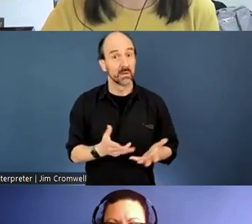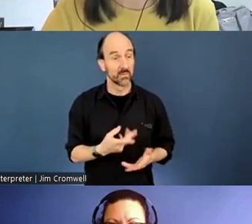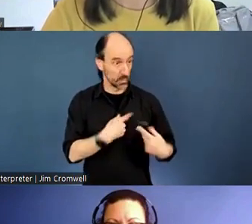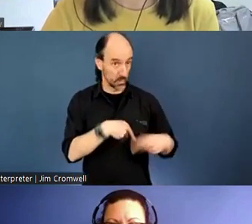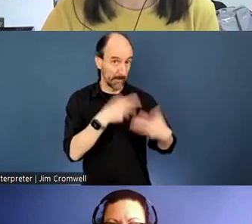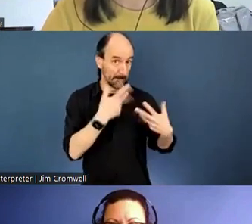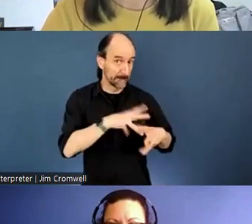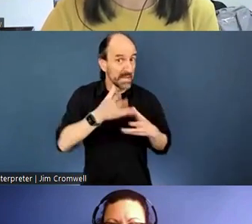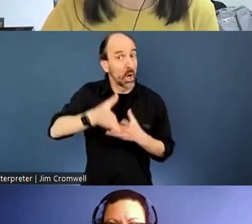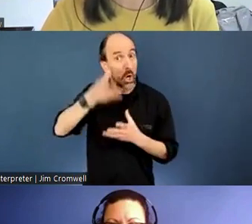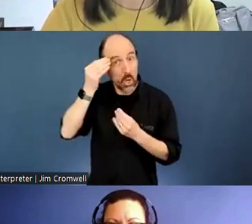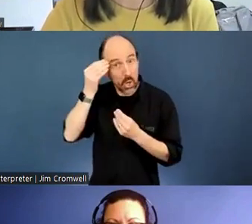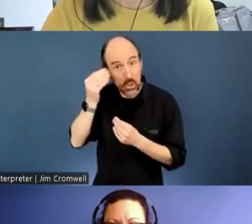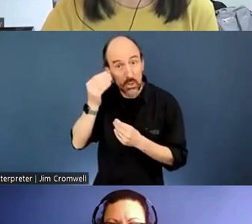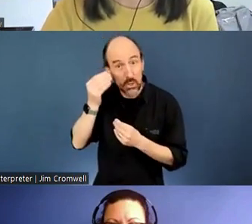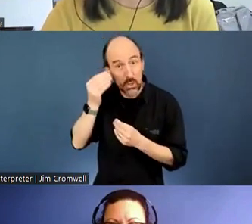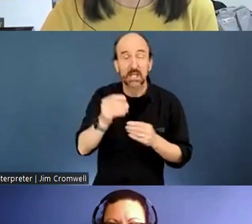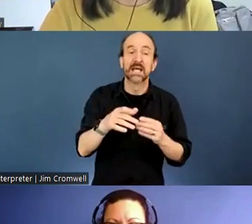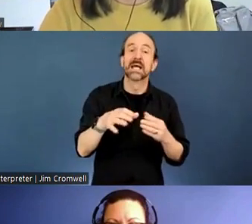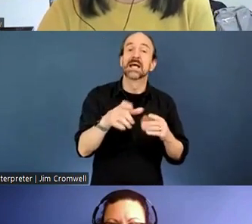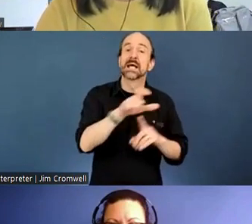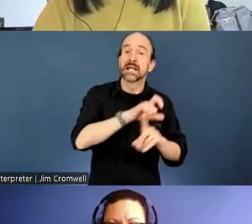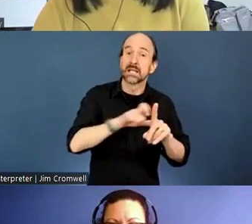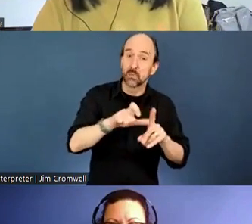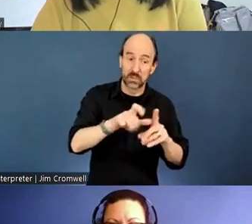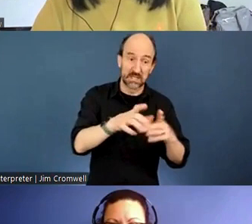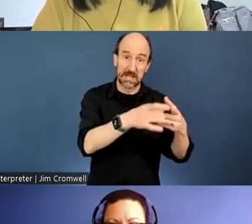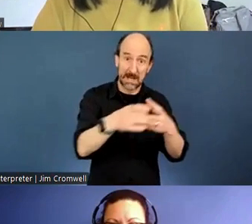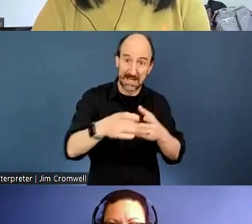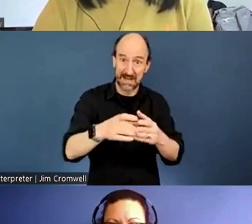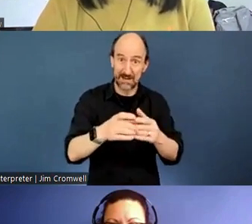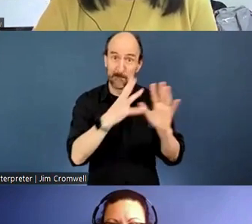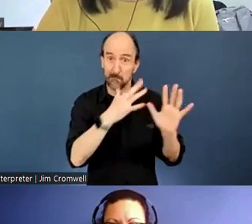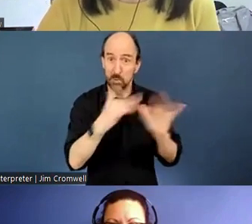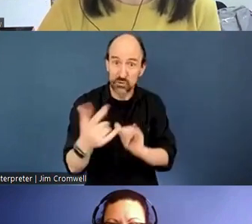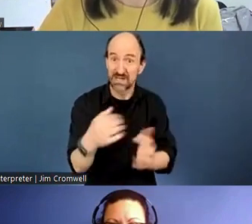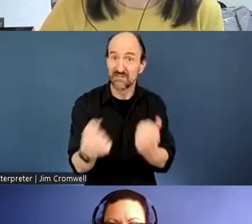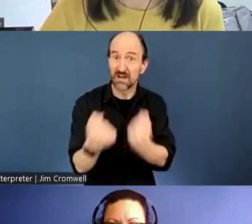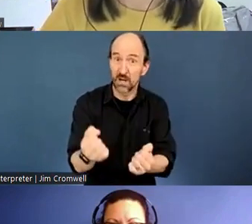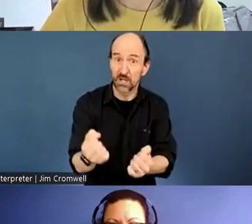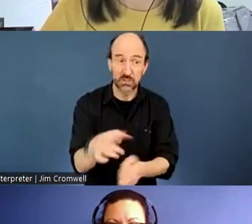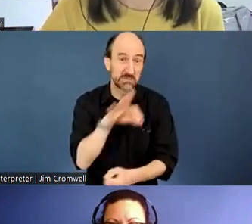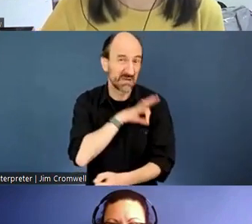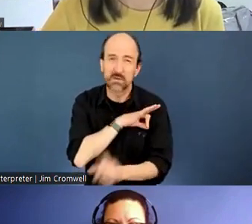benefit of community monitoring evaluation is very much similar